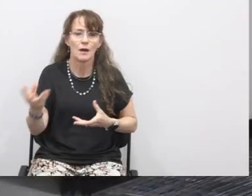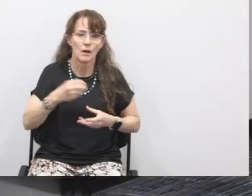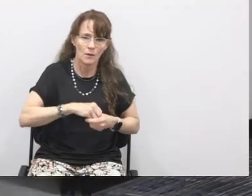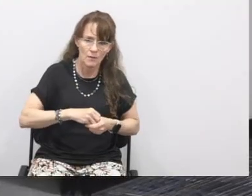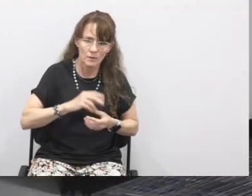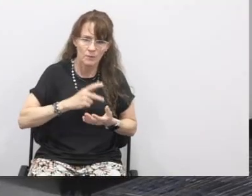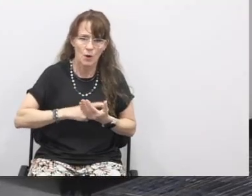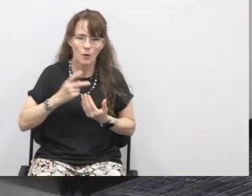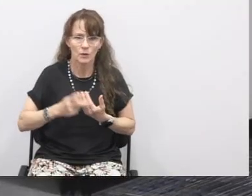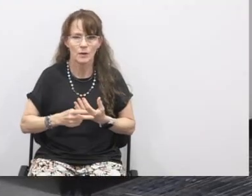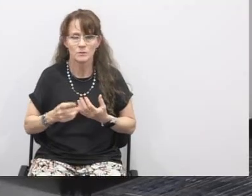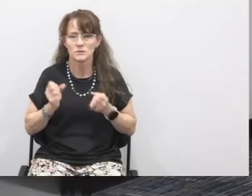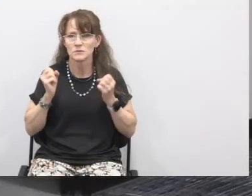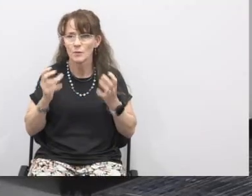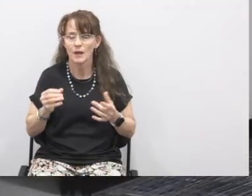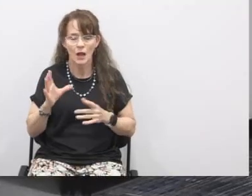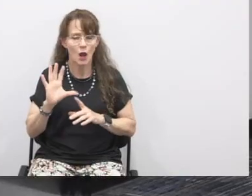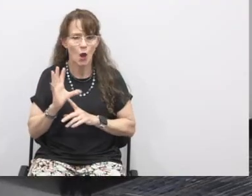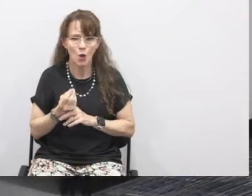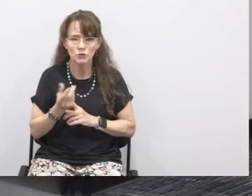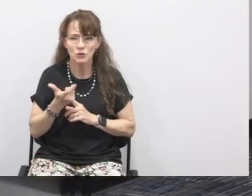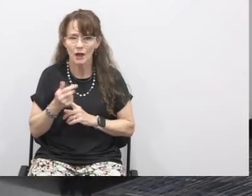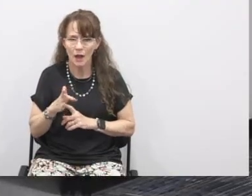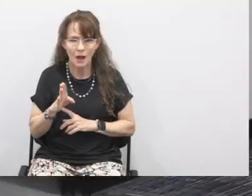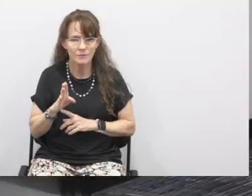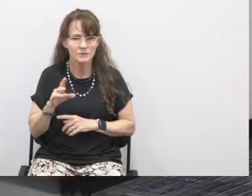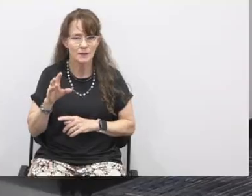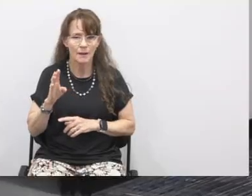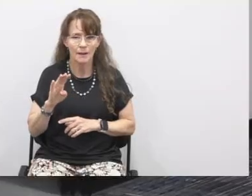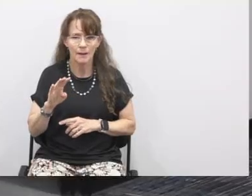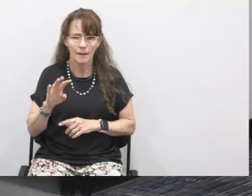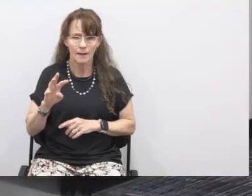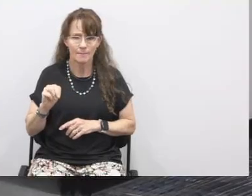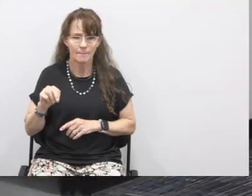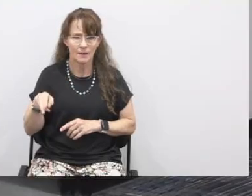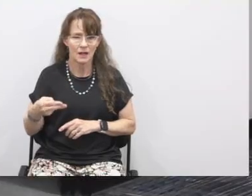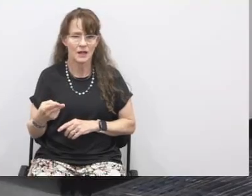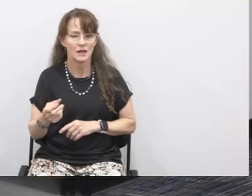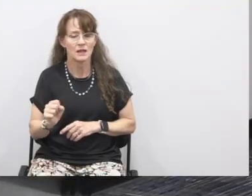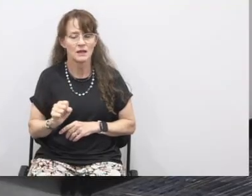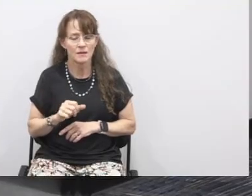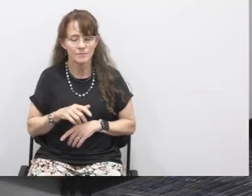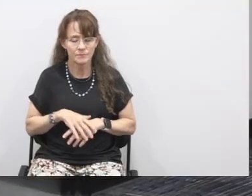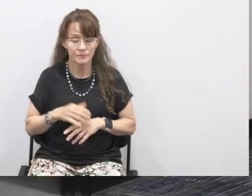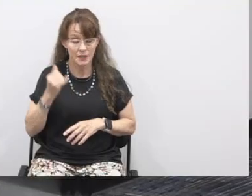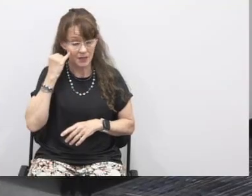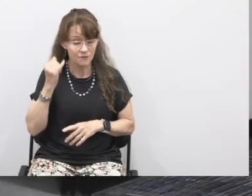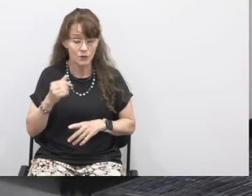We have so many amazing culture clubs at Millikan and great opportunities if you can find them, if you're willing to put yourself out there.